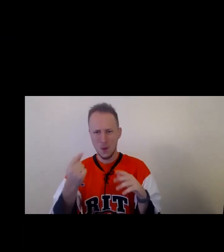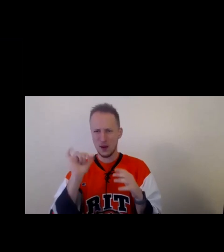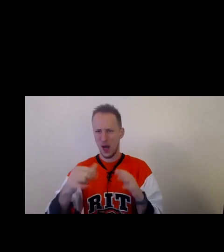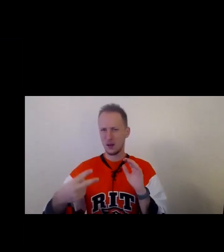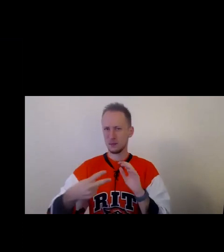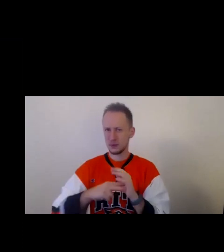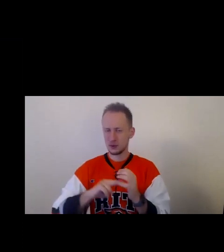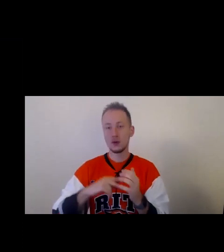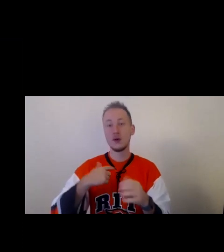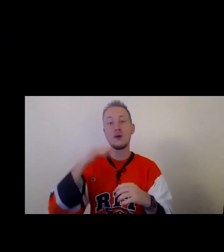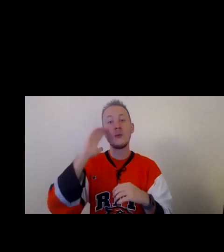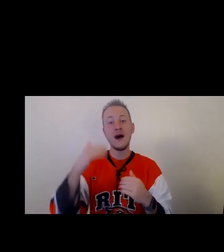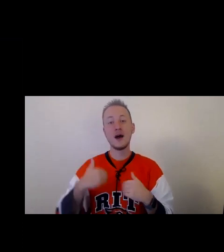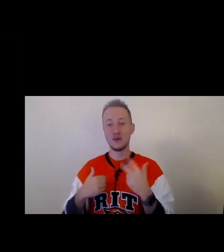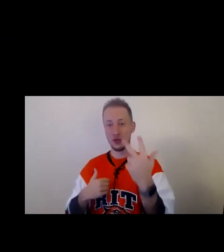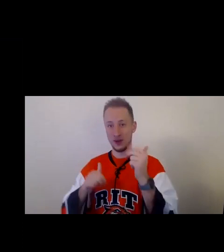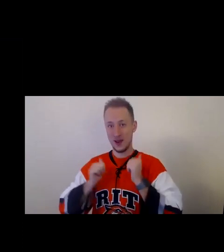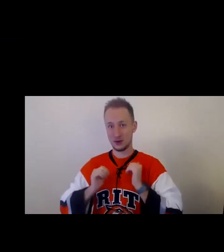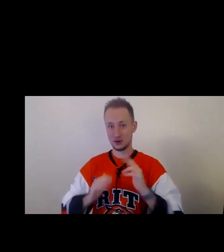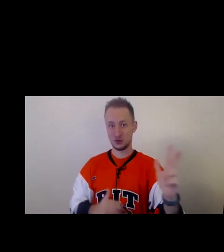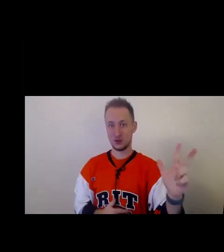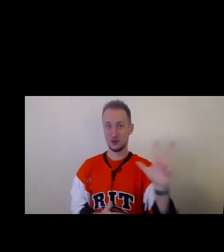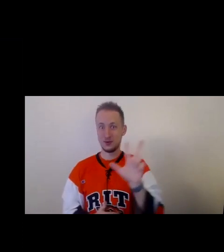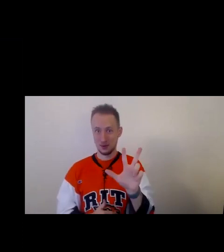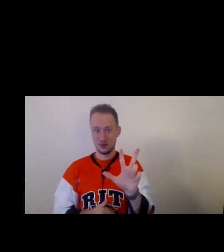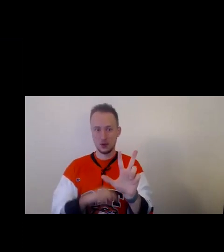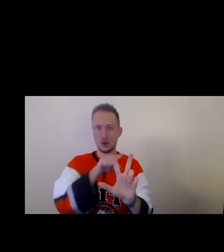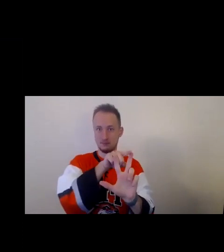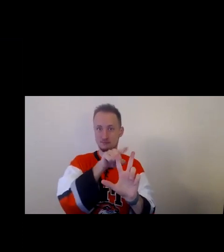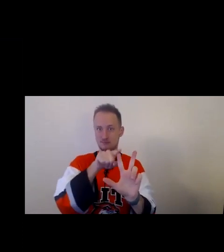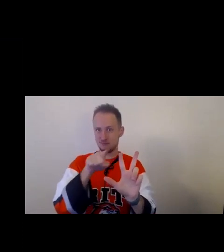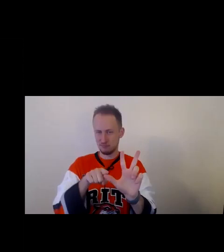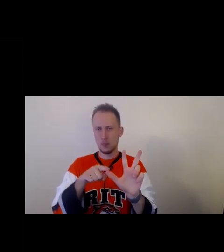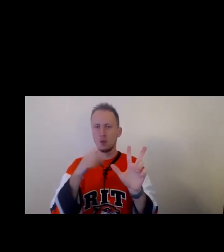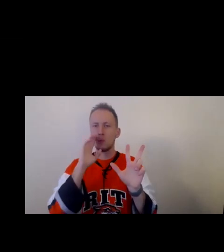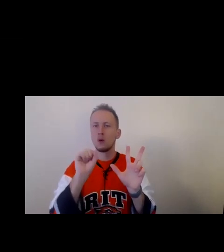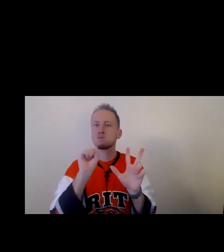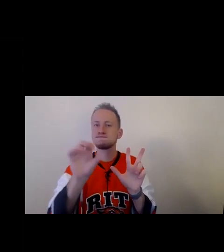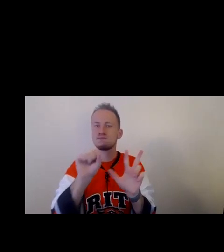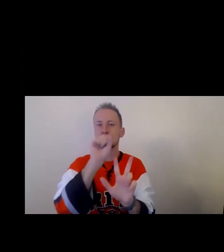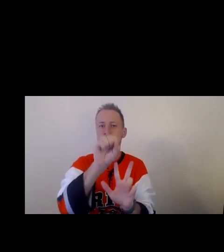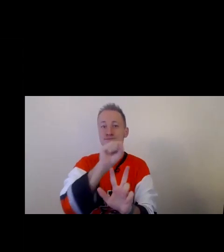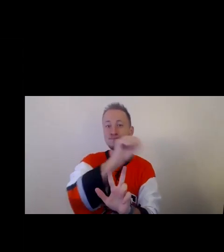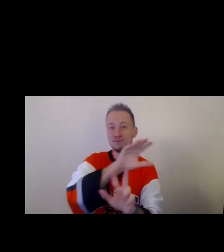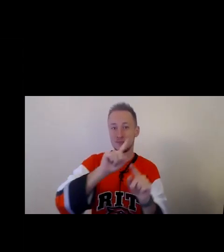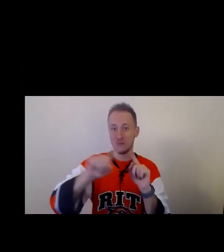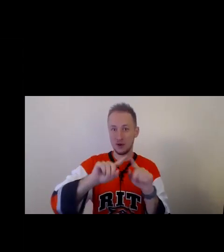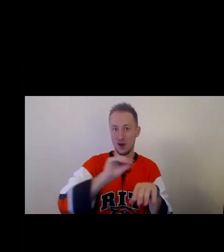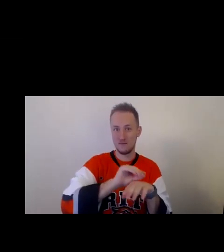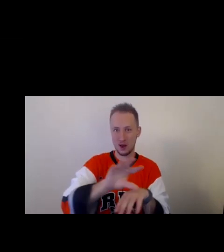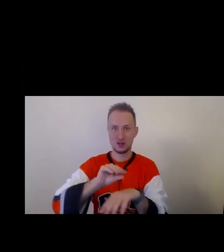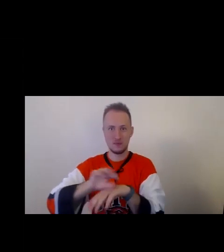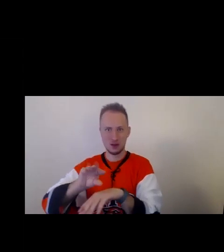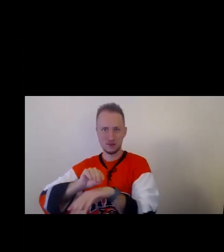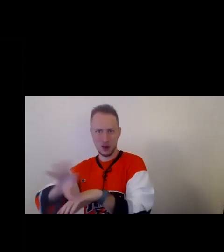Matt: That means we will be calling on our three actors, who will each be giving different types of advice.